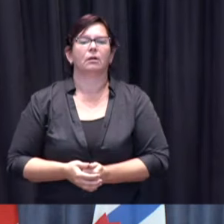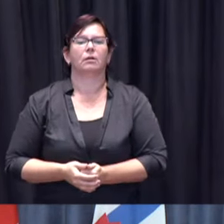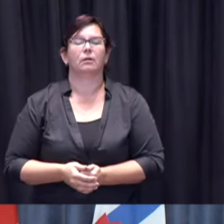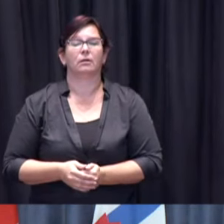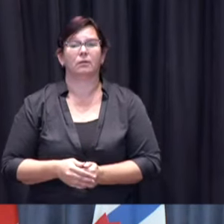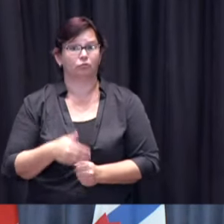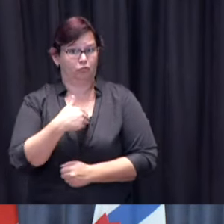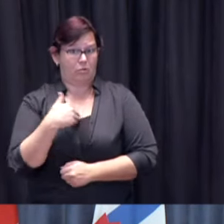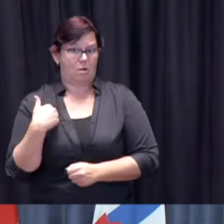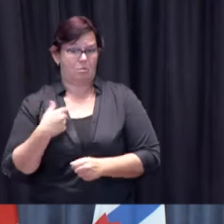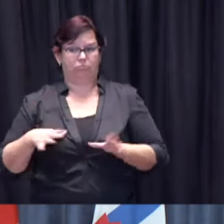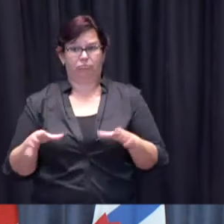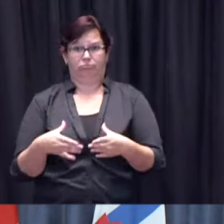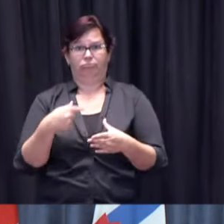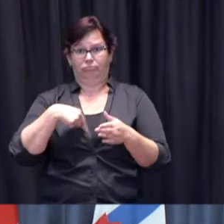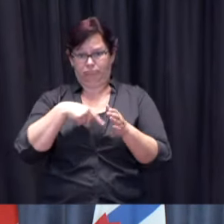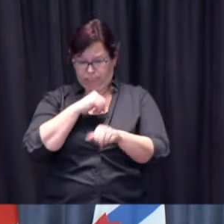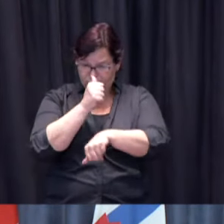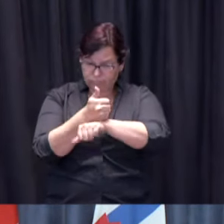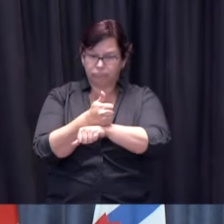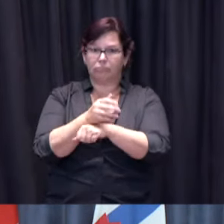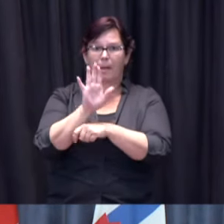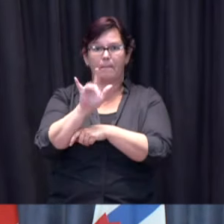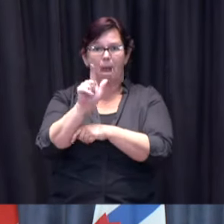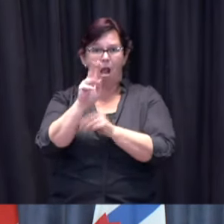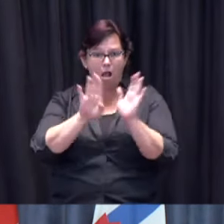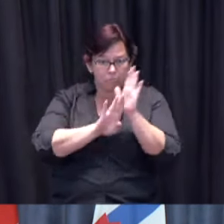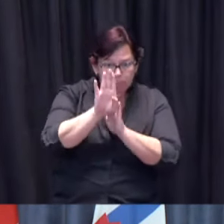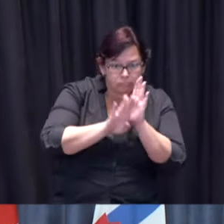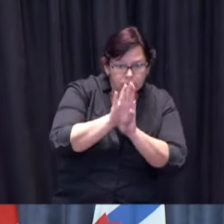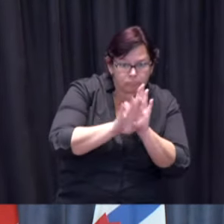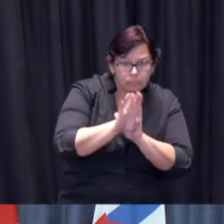authority to legislate based once again, on Dr de Villa's advice